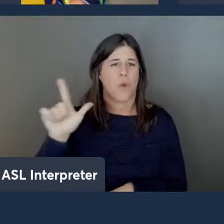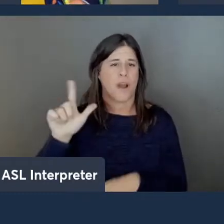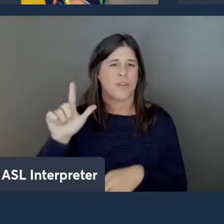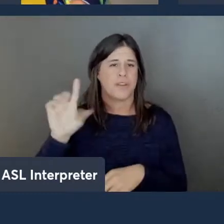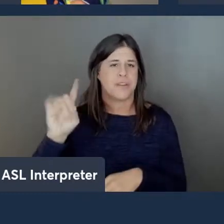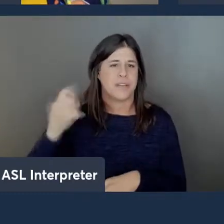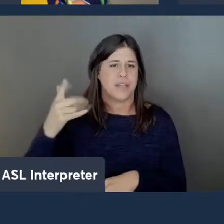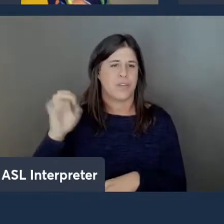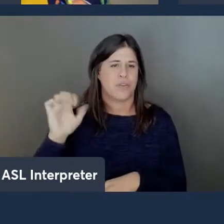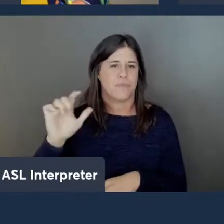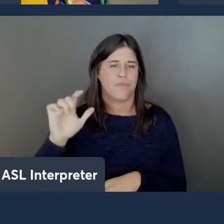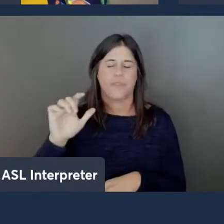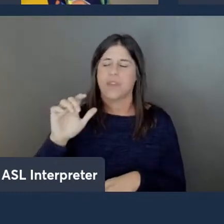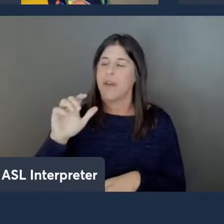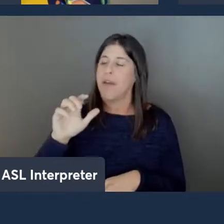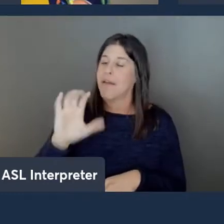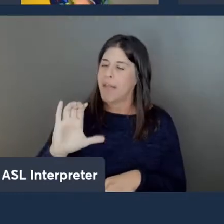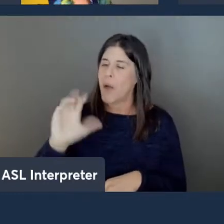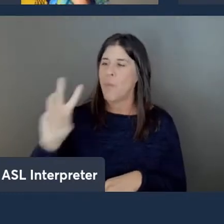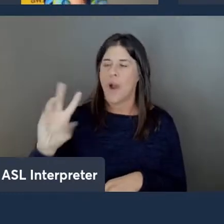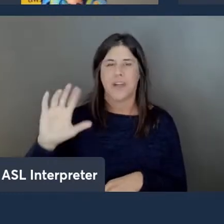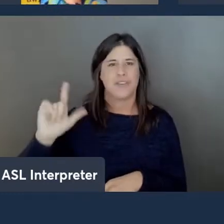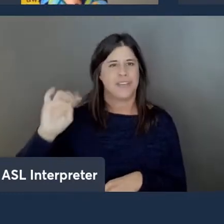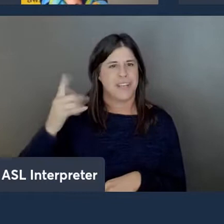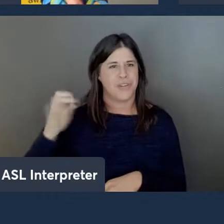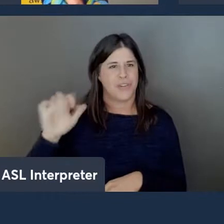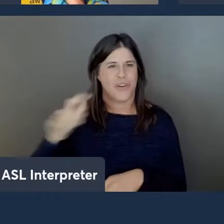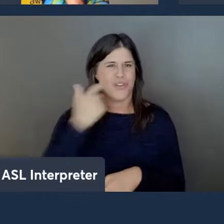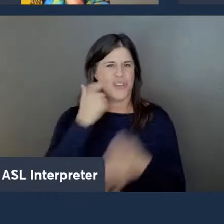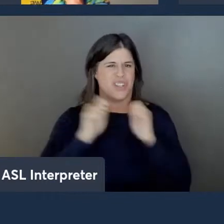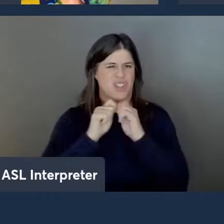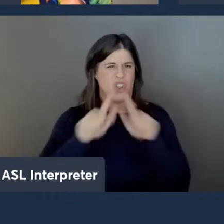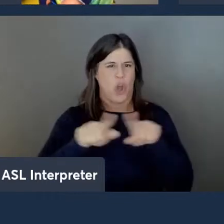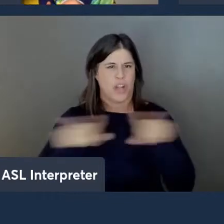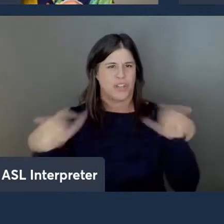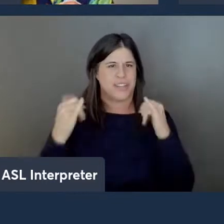Just launched a day, generally available out there right now, as we speak.